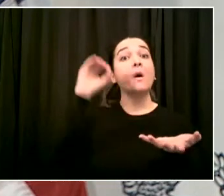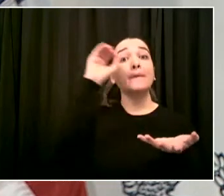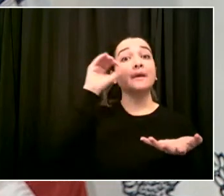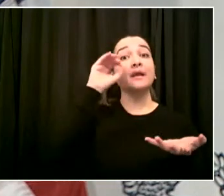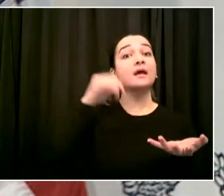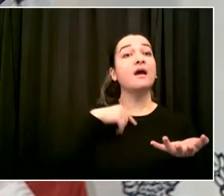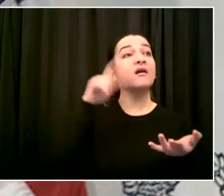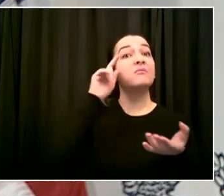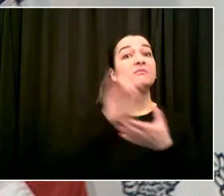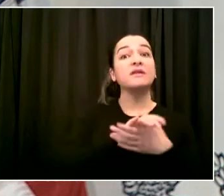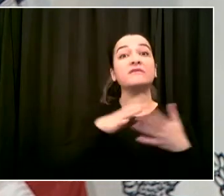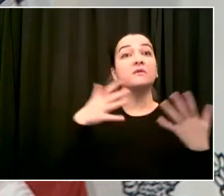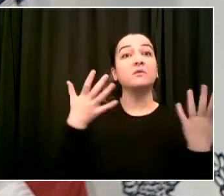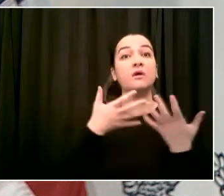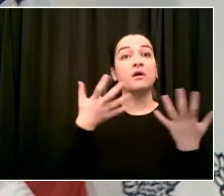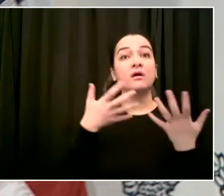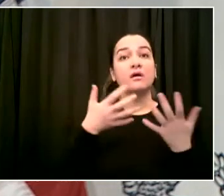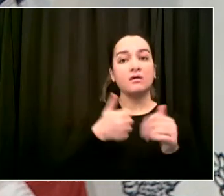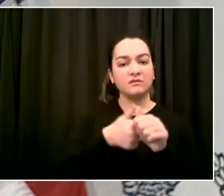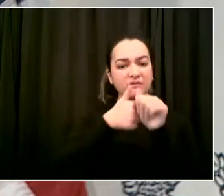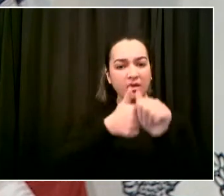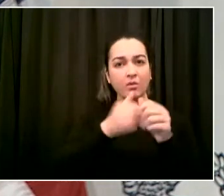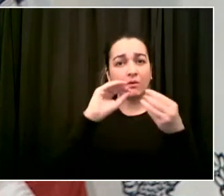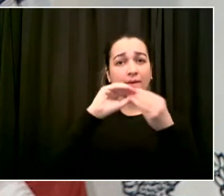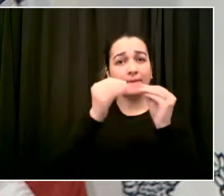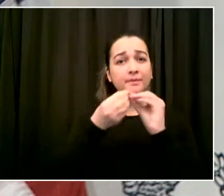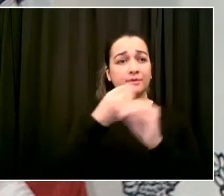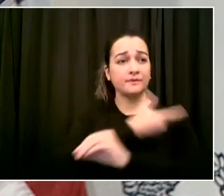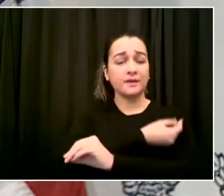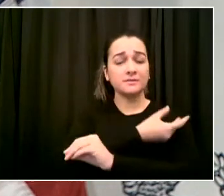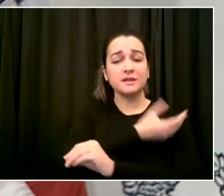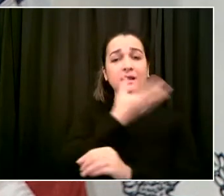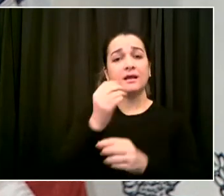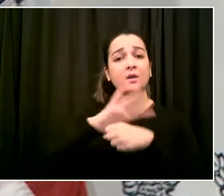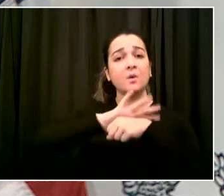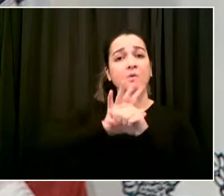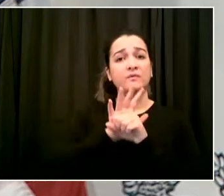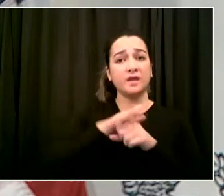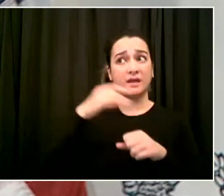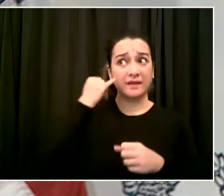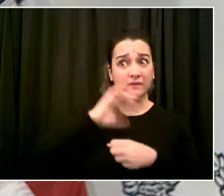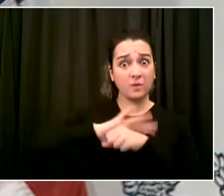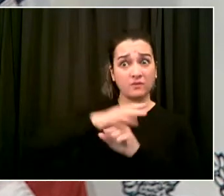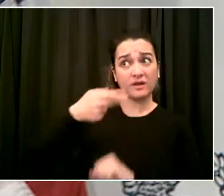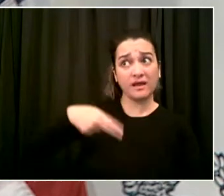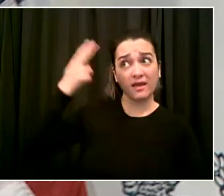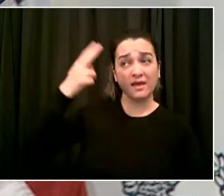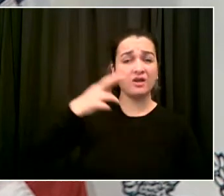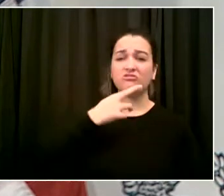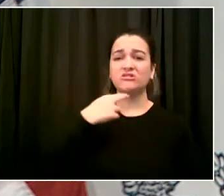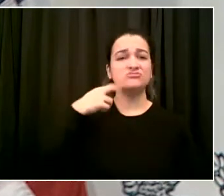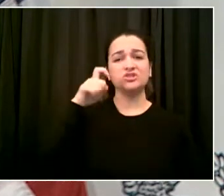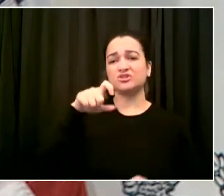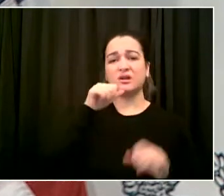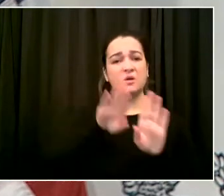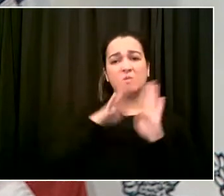THEY MAKE THAT DECISION. WHAT I BELIEIEVE IN IS FOLKS ON THE DATA AND THE SCIENCE AND I KNOW THE GOVERNOR DOES TO. WHAT I ALSO FEEL IS THE NEW YORKER.